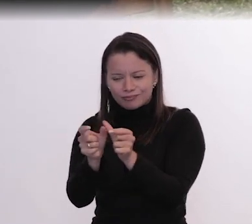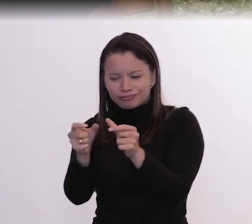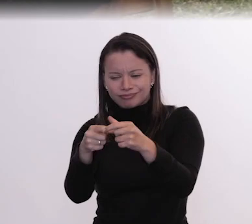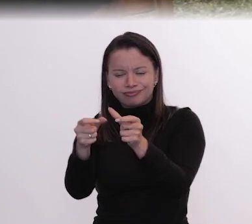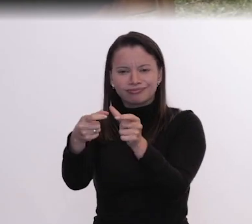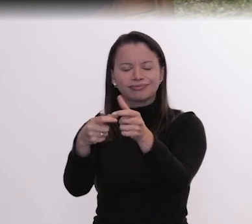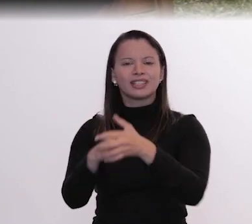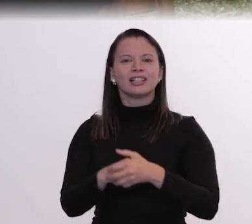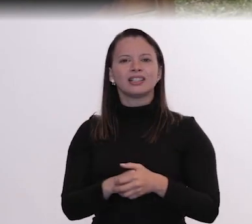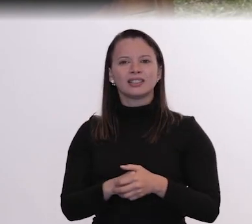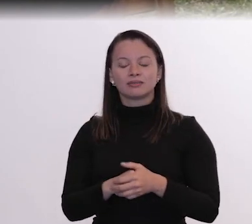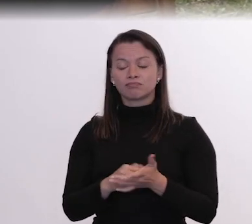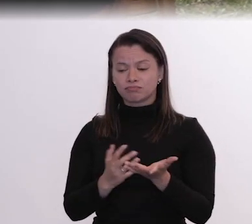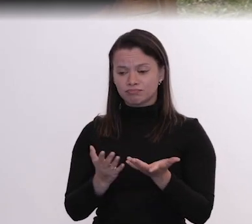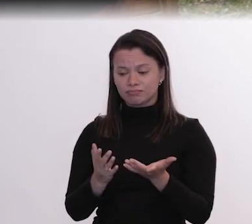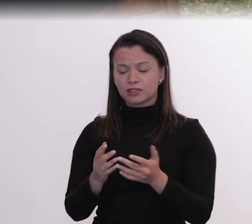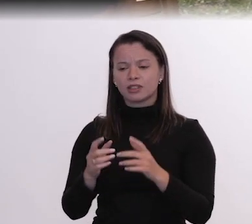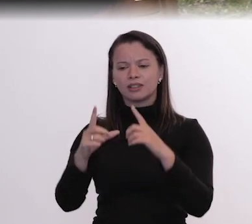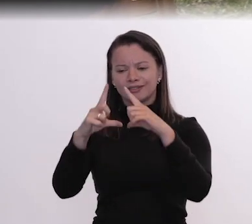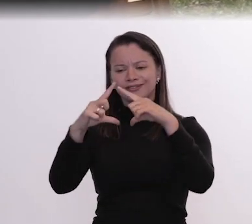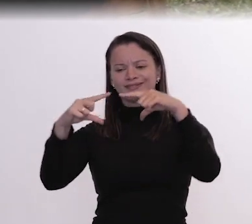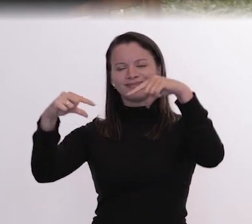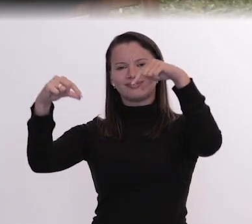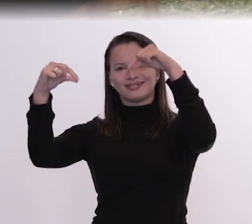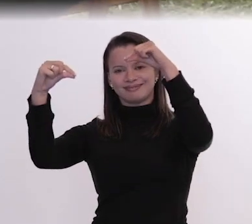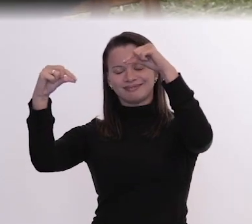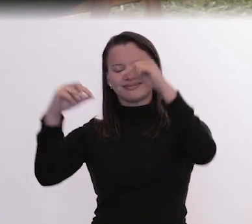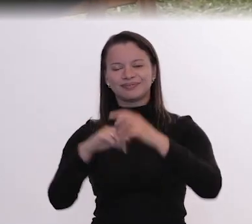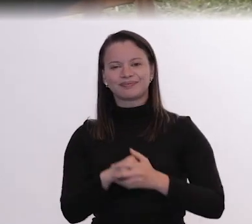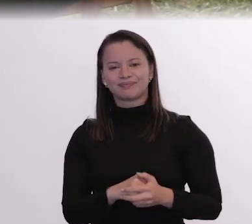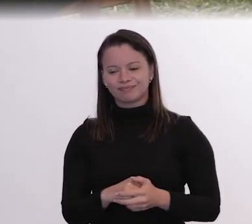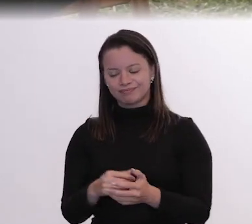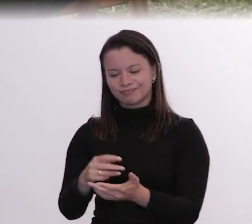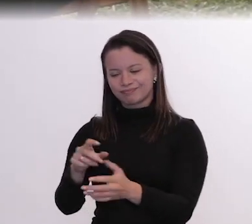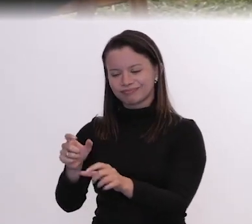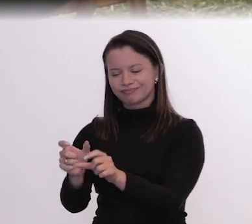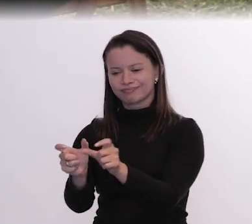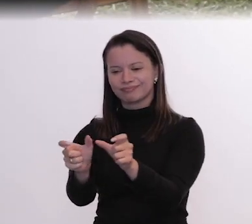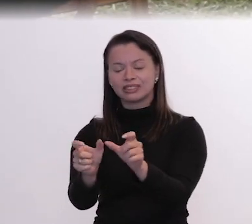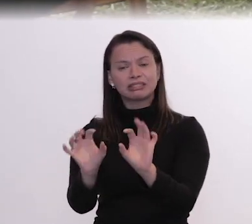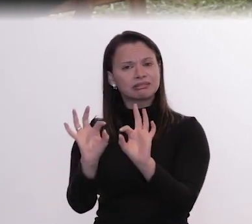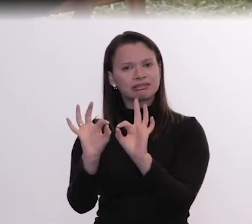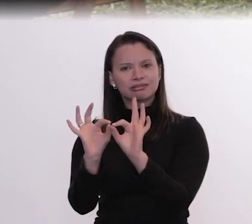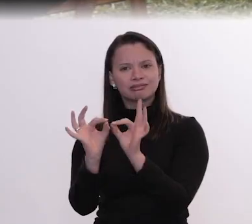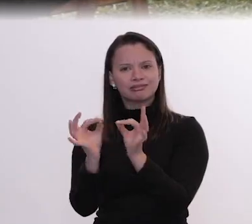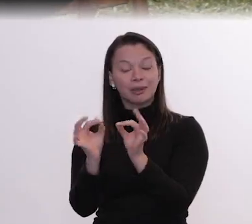seems like a model of the moon. It’s filled with craters. It's the easiest place to form craters.